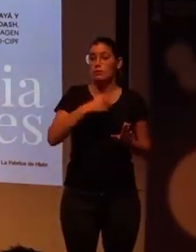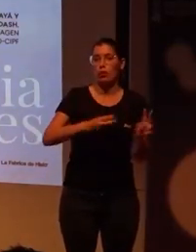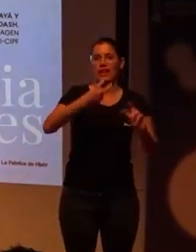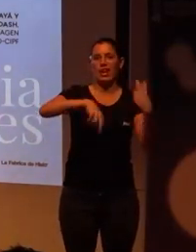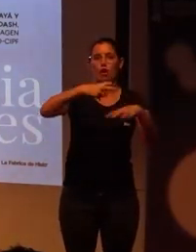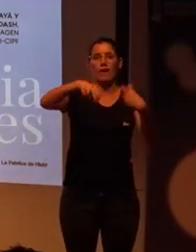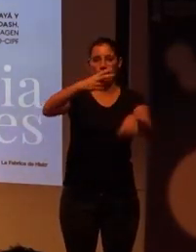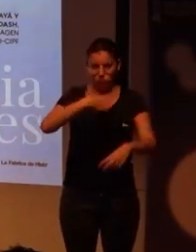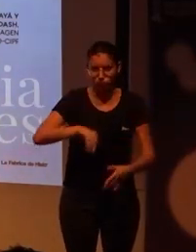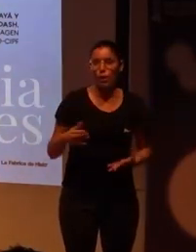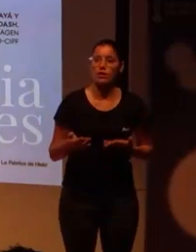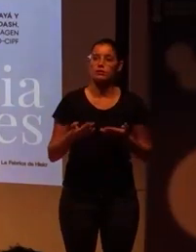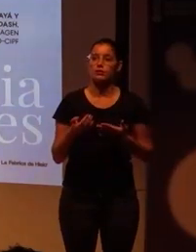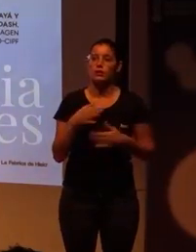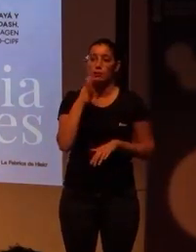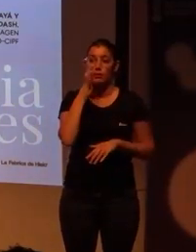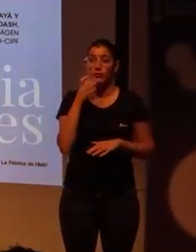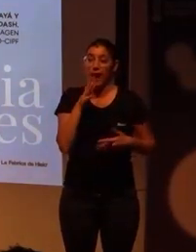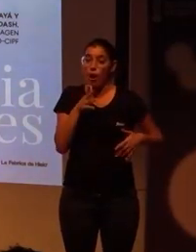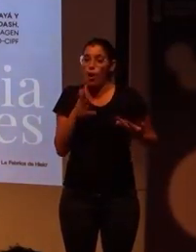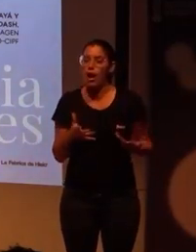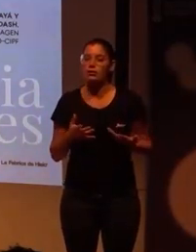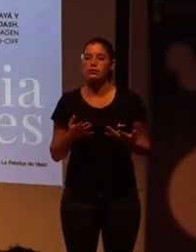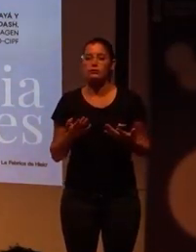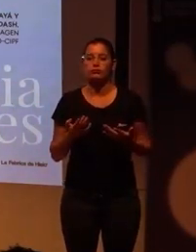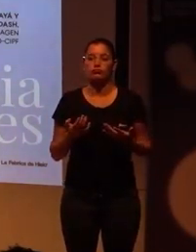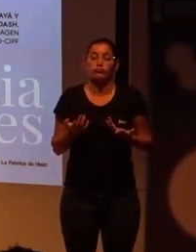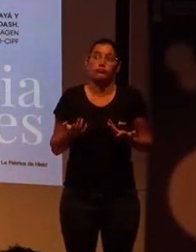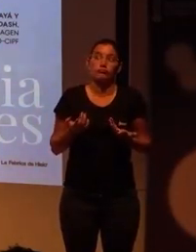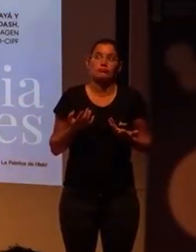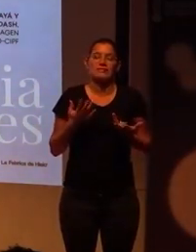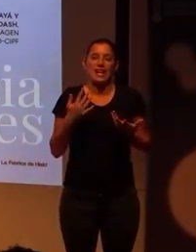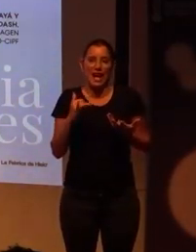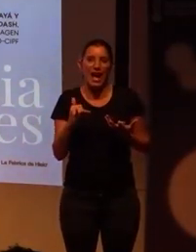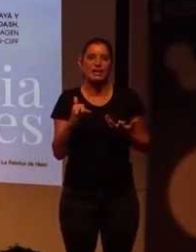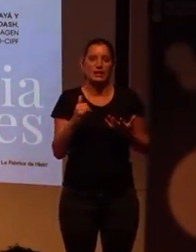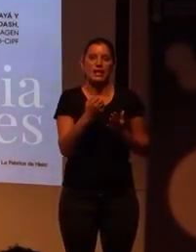but currently there is quite a waiting list,